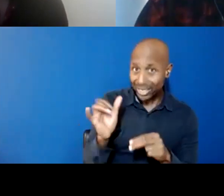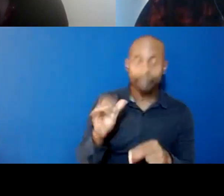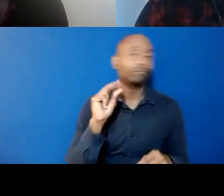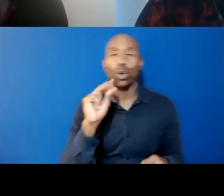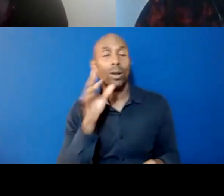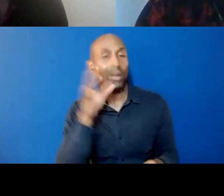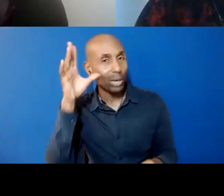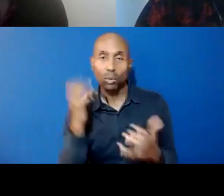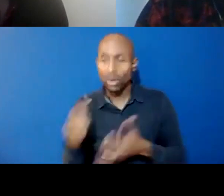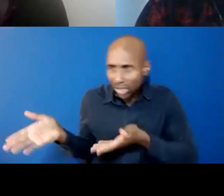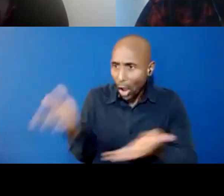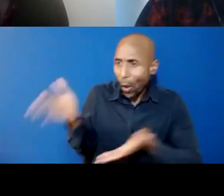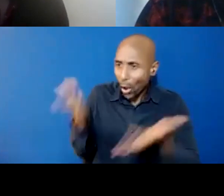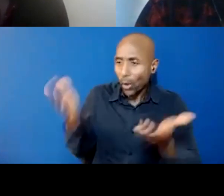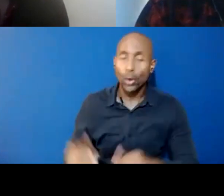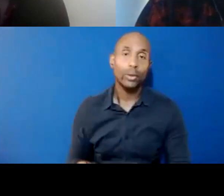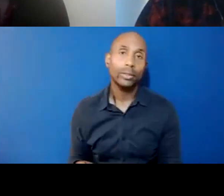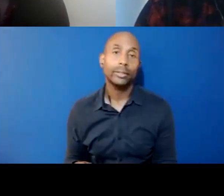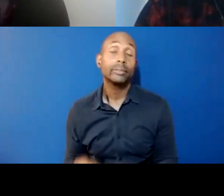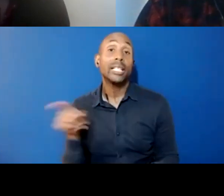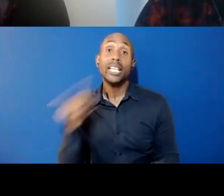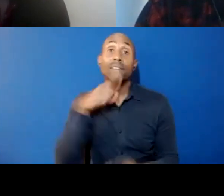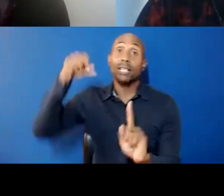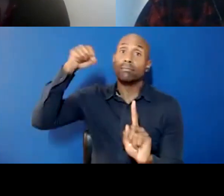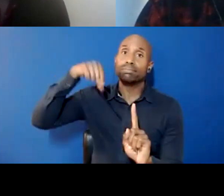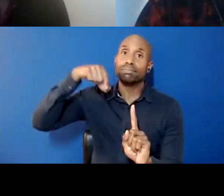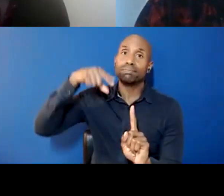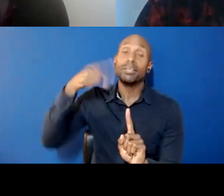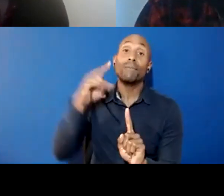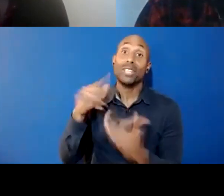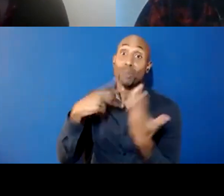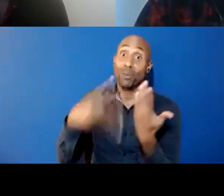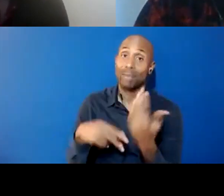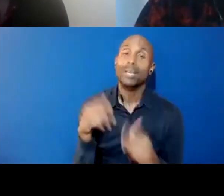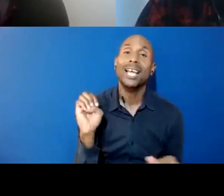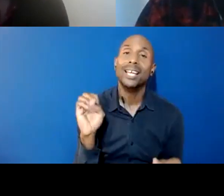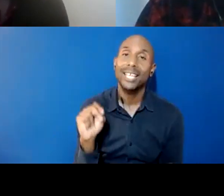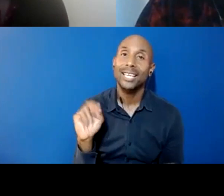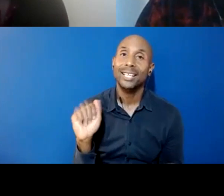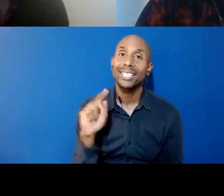He was the catalyst for the Enabled Abroad program. After that, before he graduated, he went to four other places.